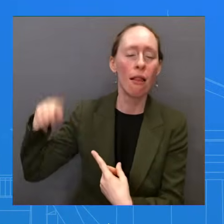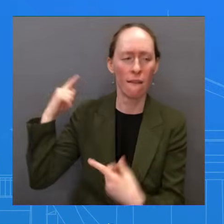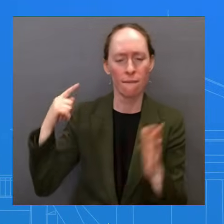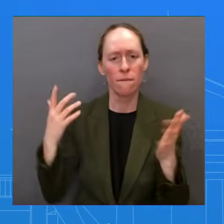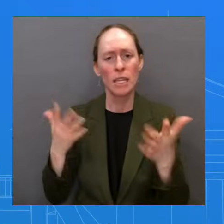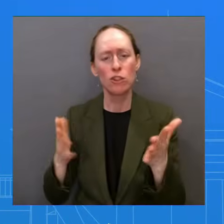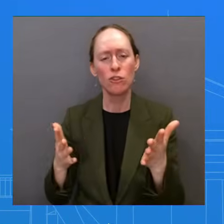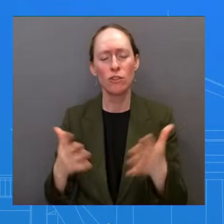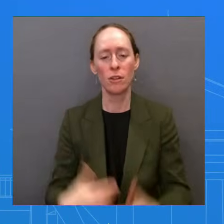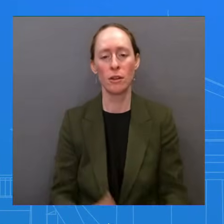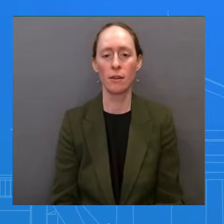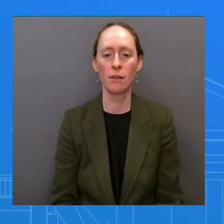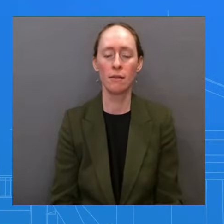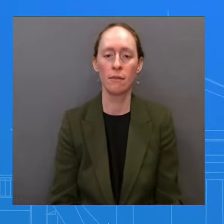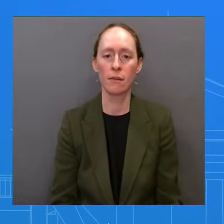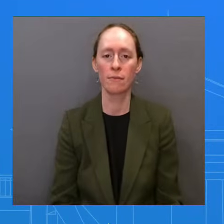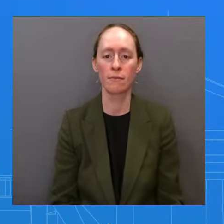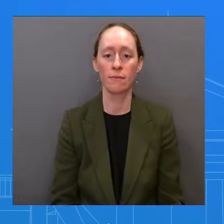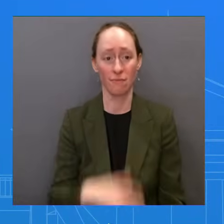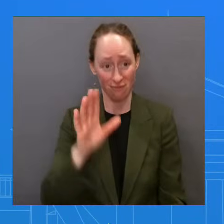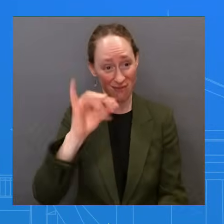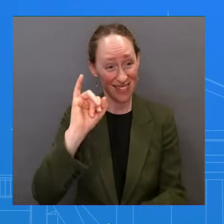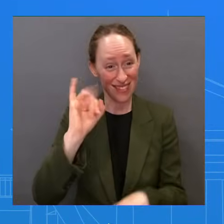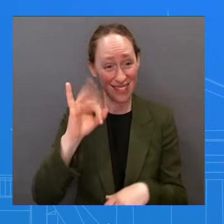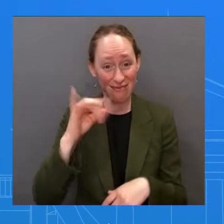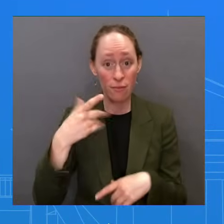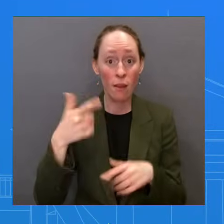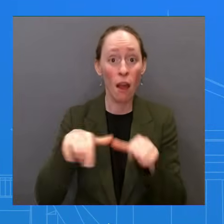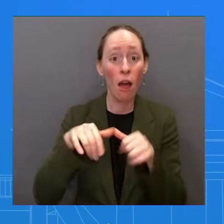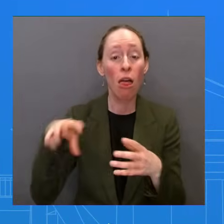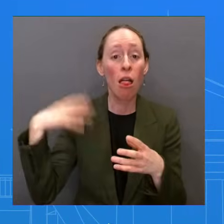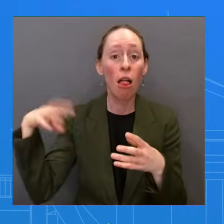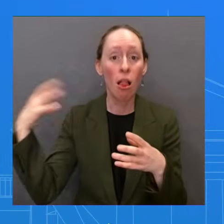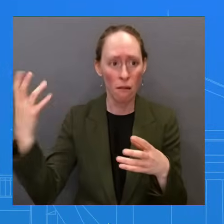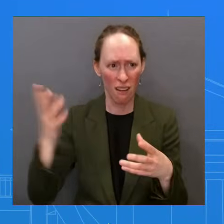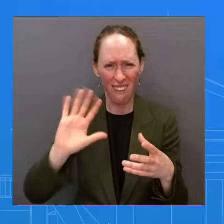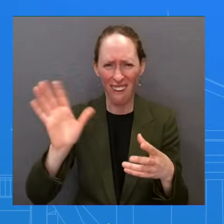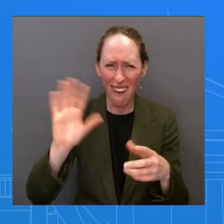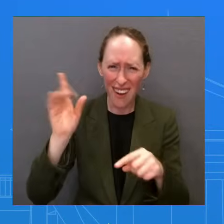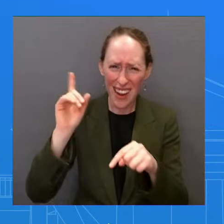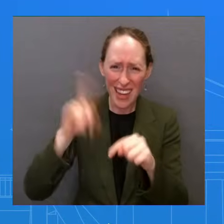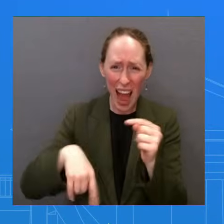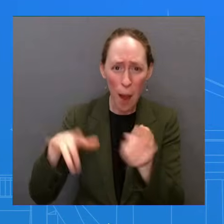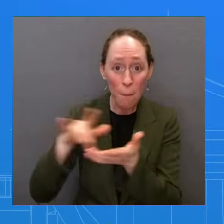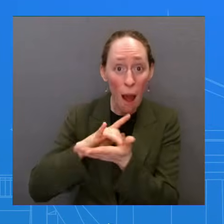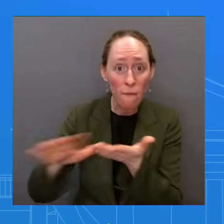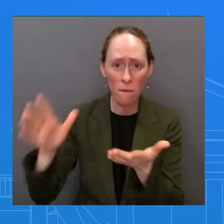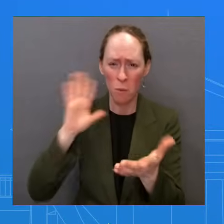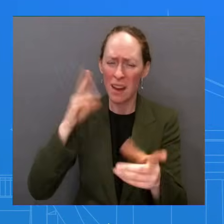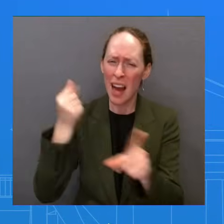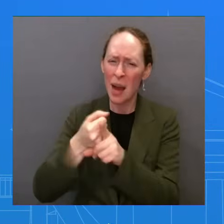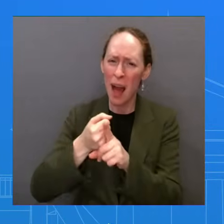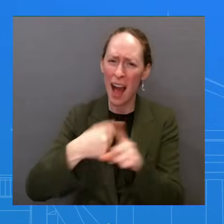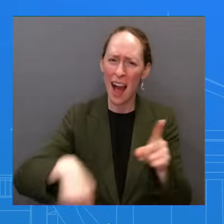It is Congress's constitutional obligation to act, not hold the full faith and credit